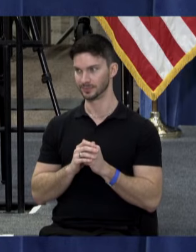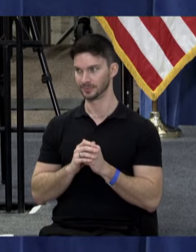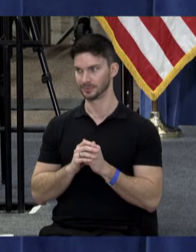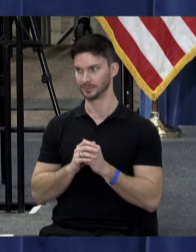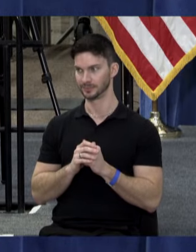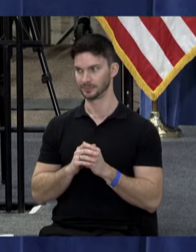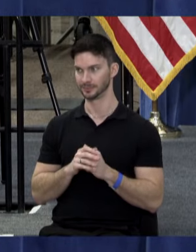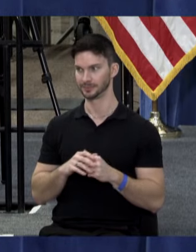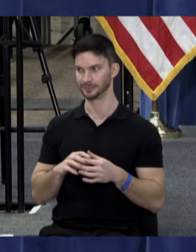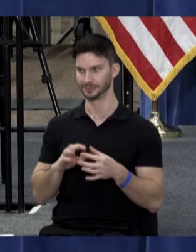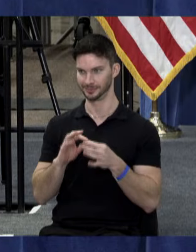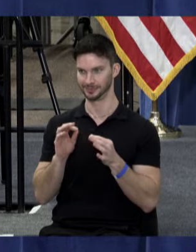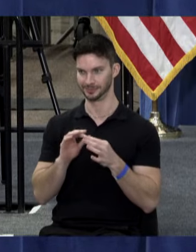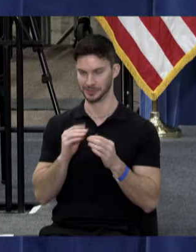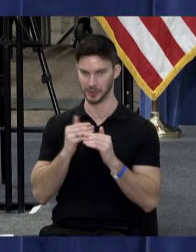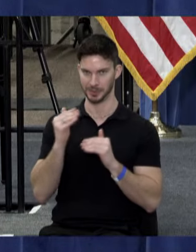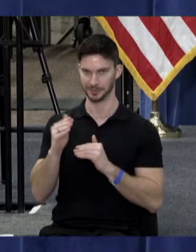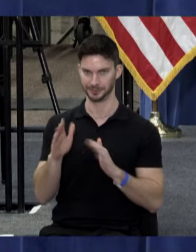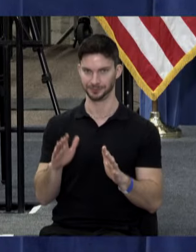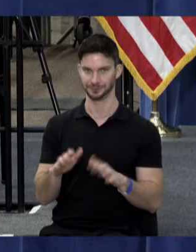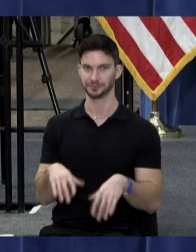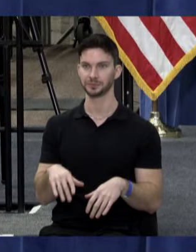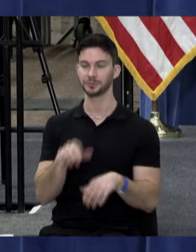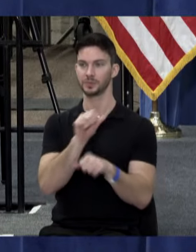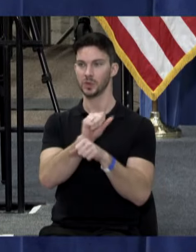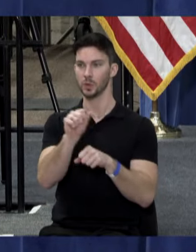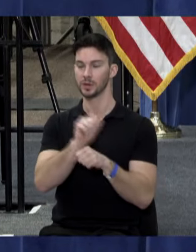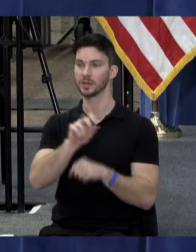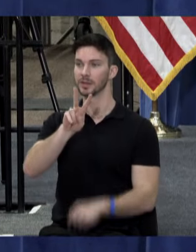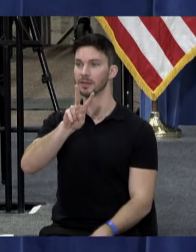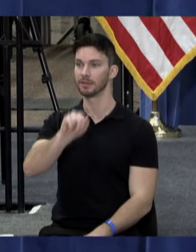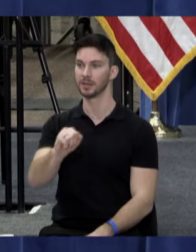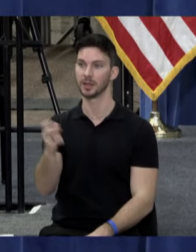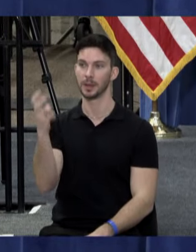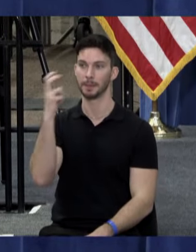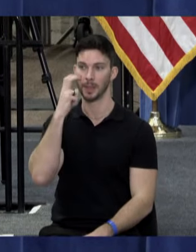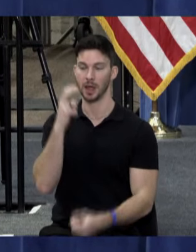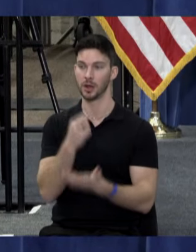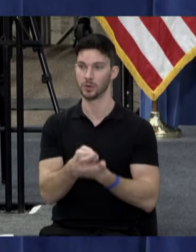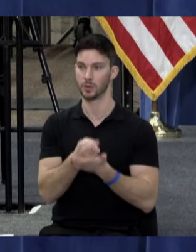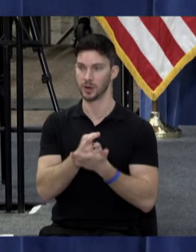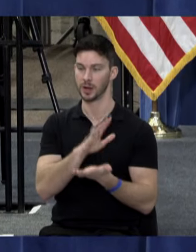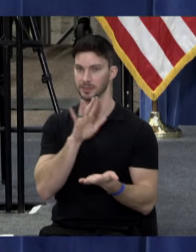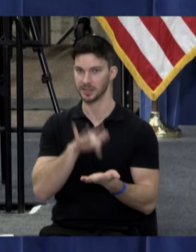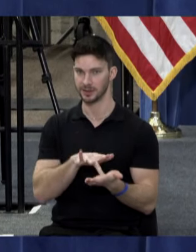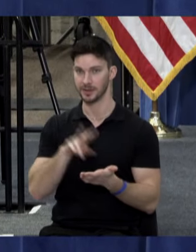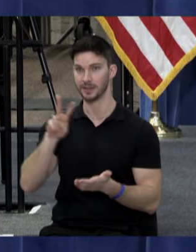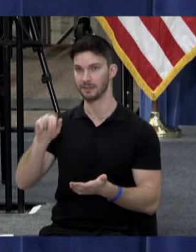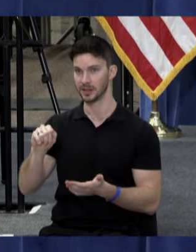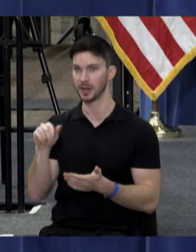let's see, where I worked in the VA Blind Rehab Center in a VA medical center. During that